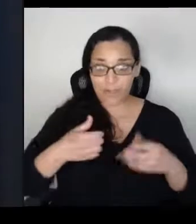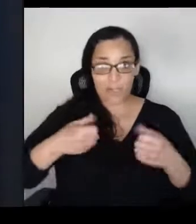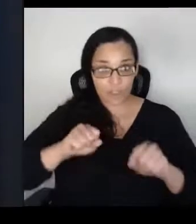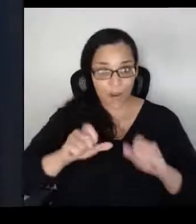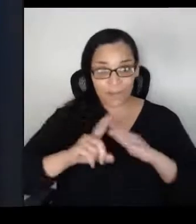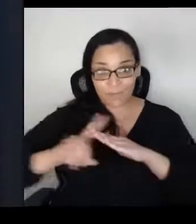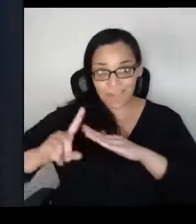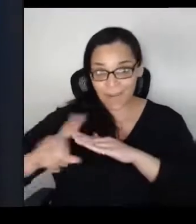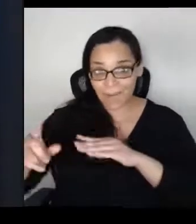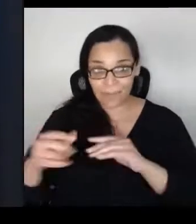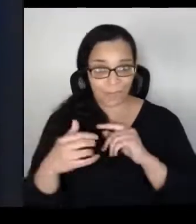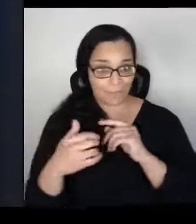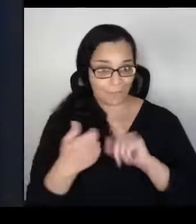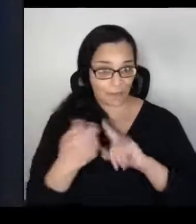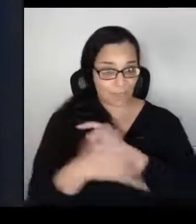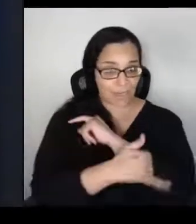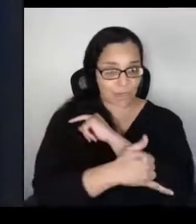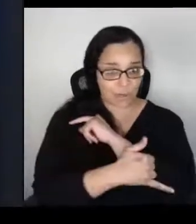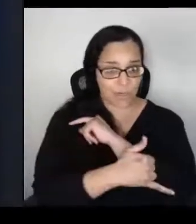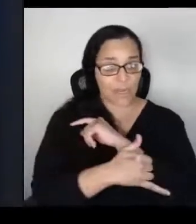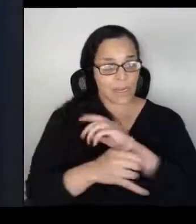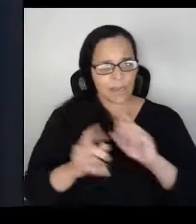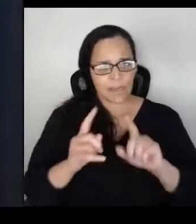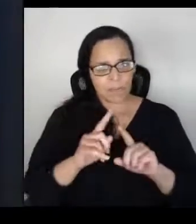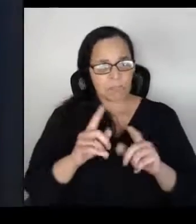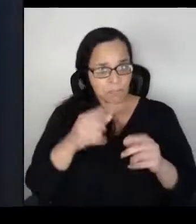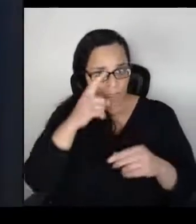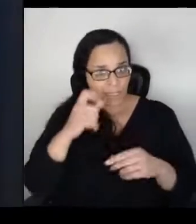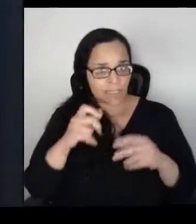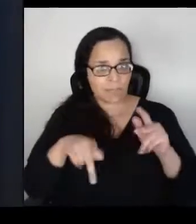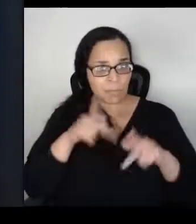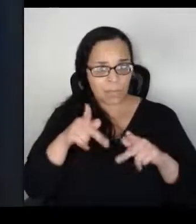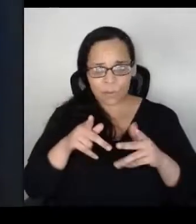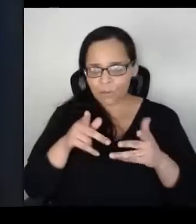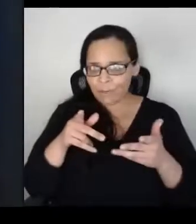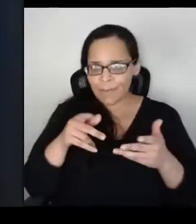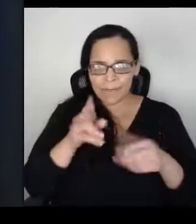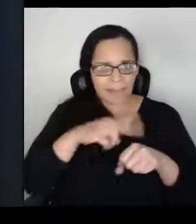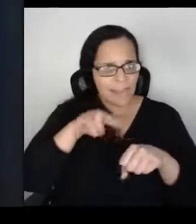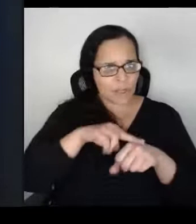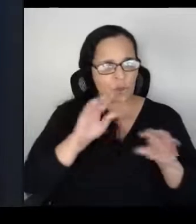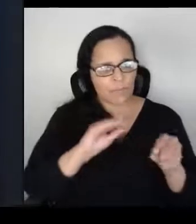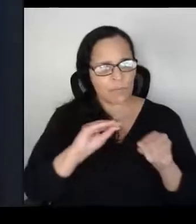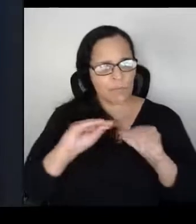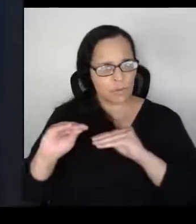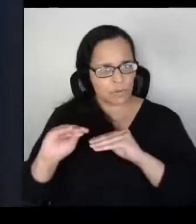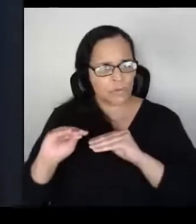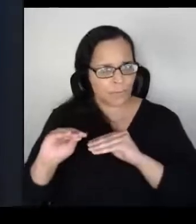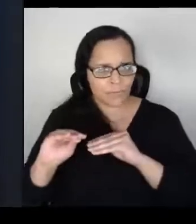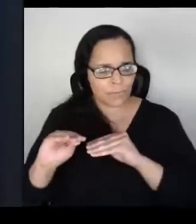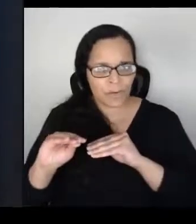who naturally move and migrate so you cannot draw lines. That's part of the problem we face,